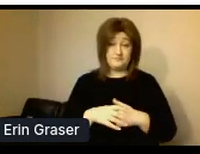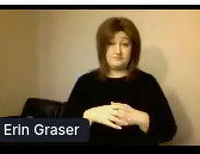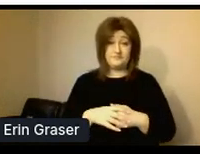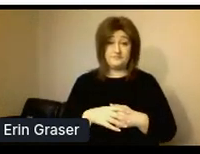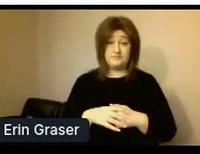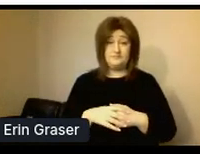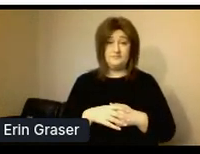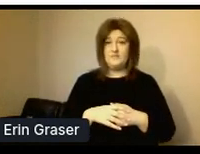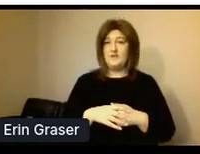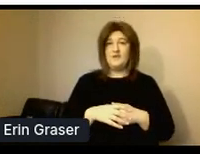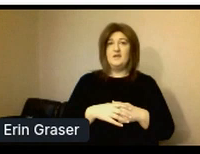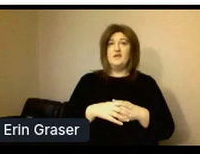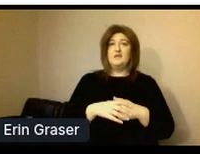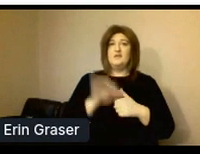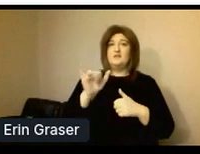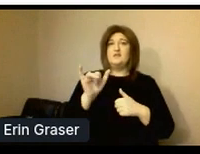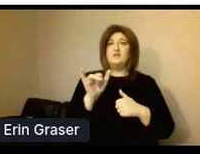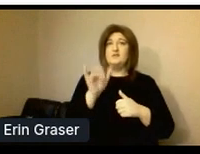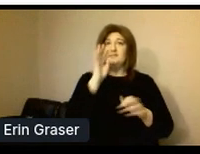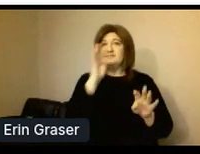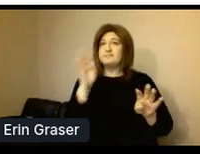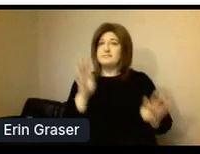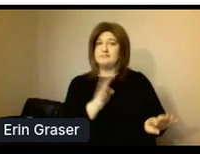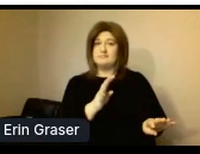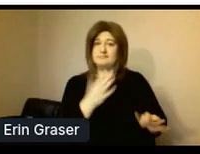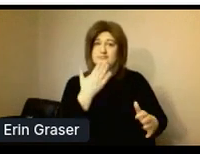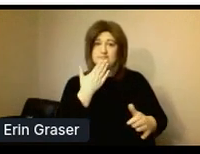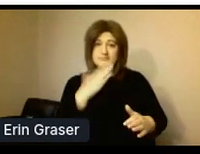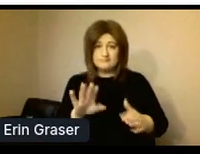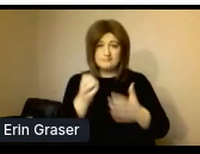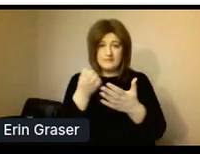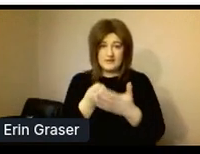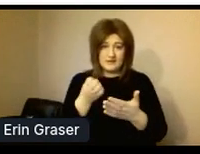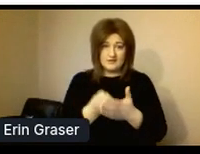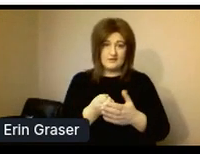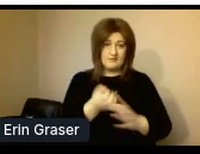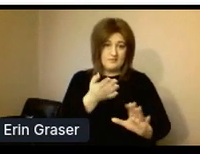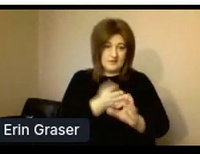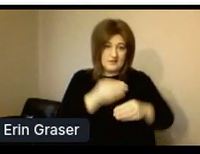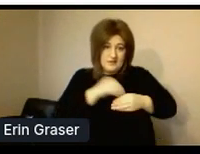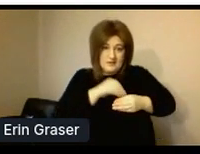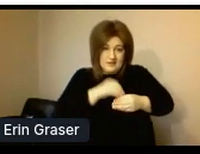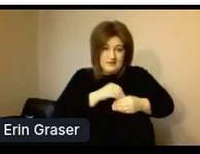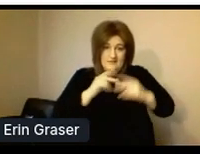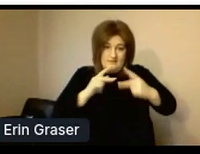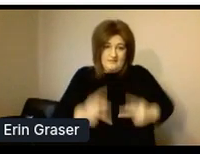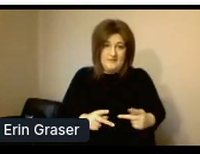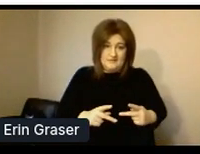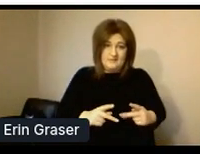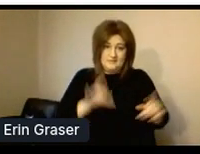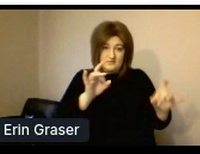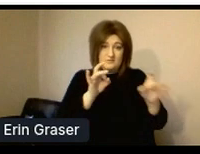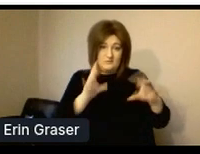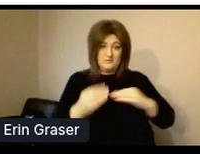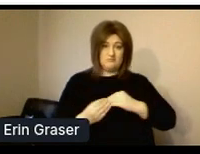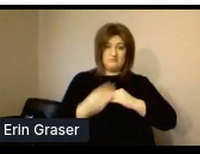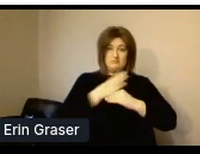You don't acknowledge the harmful economic, psychological, and physical effects that racism actually